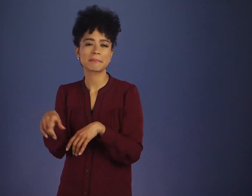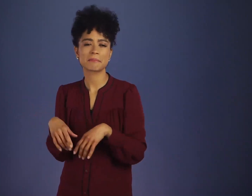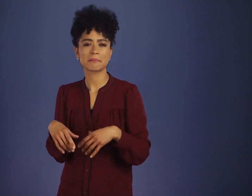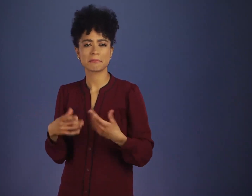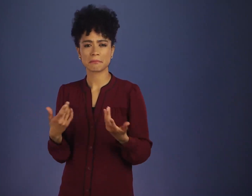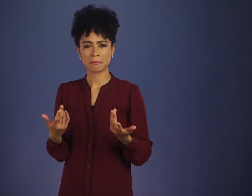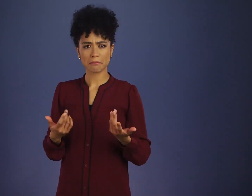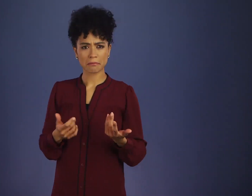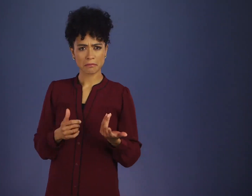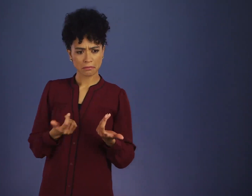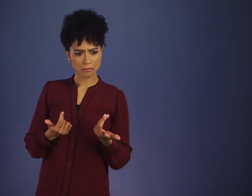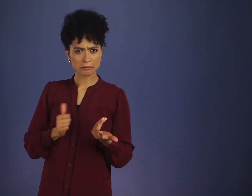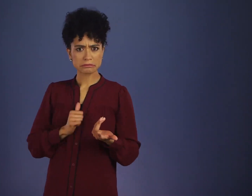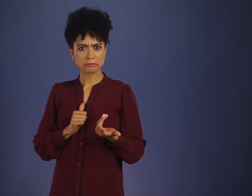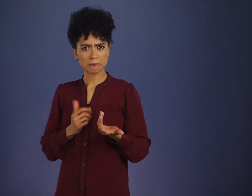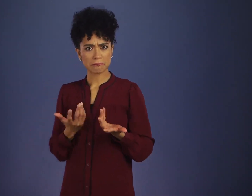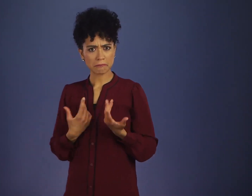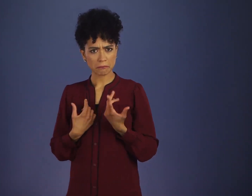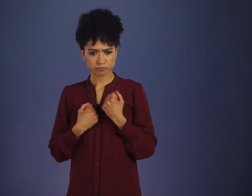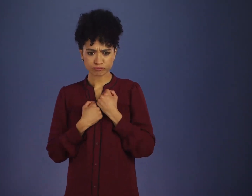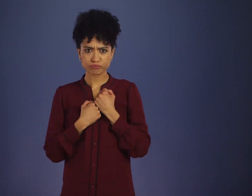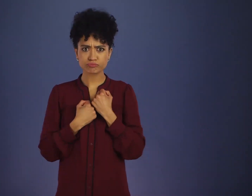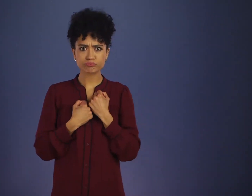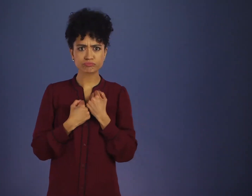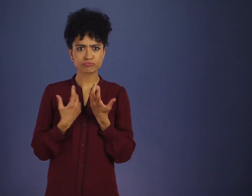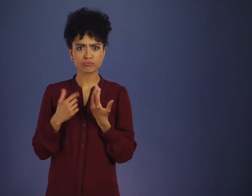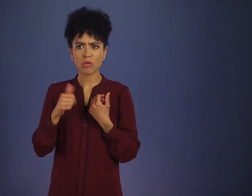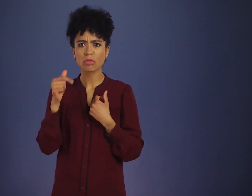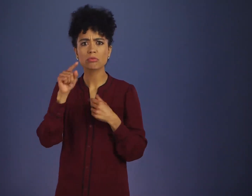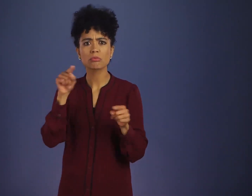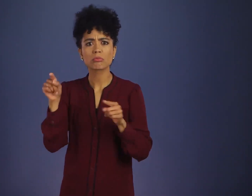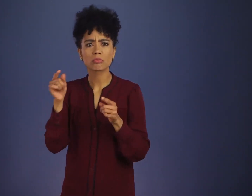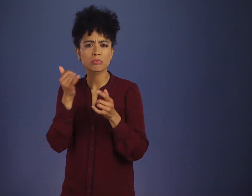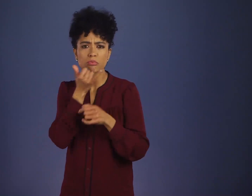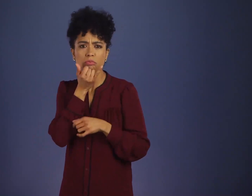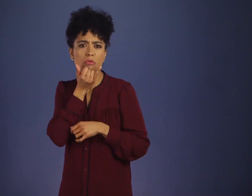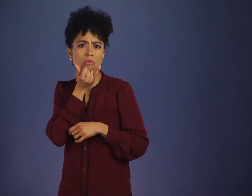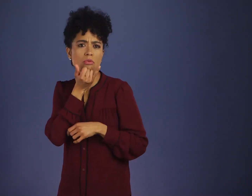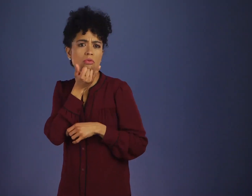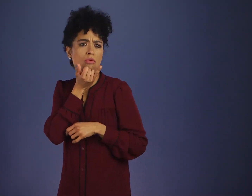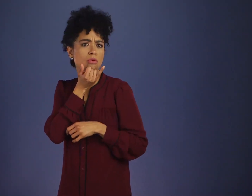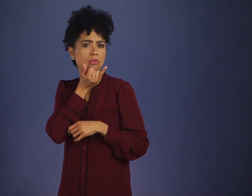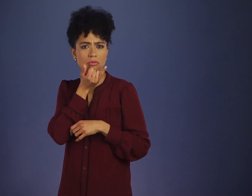A.A. members have suffered severely from self-justification during their drinking days.